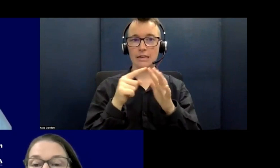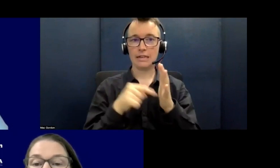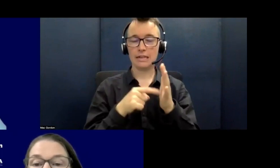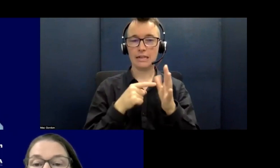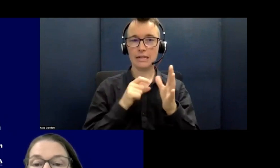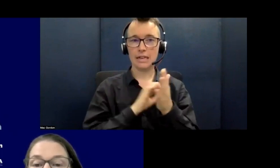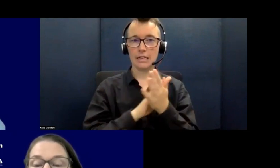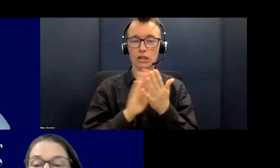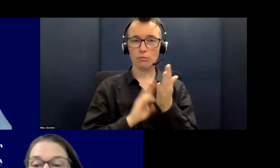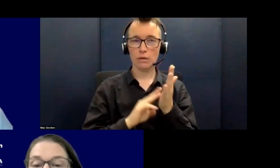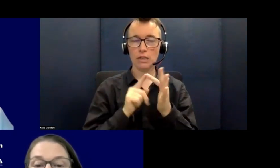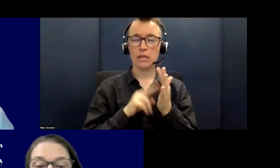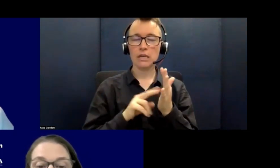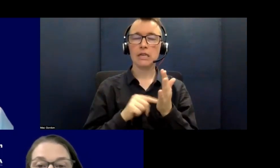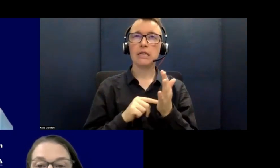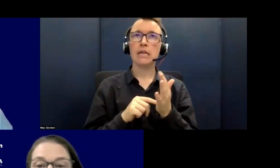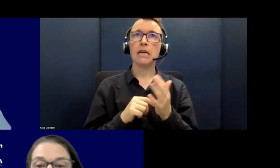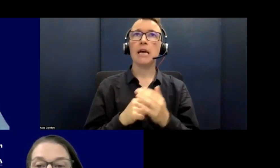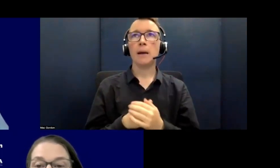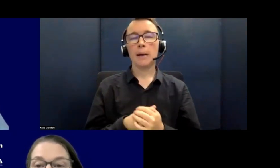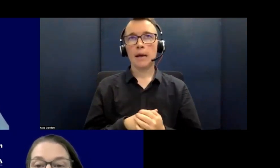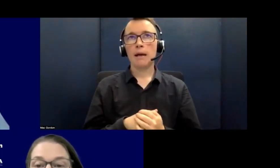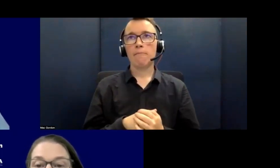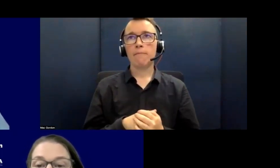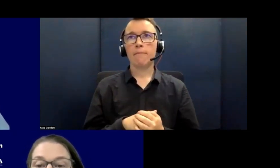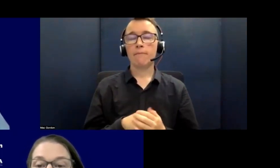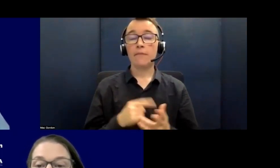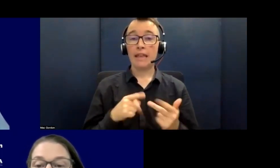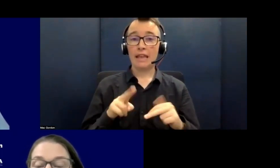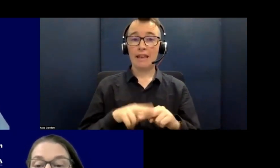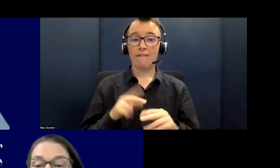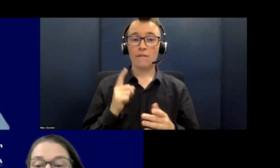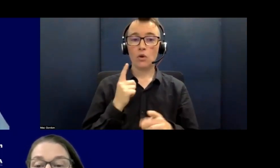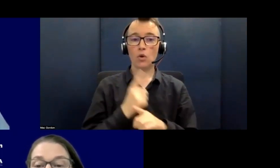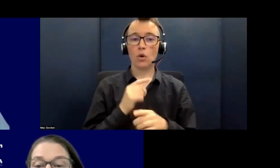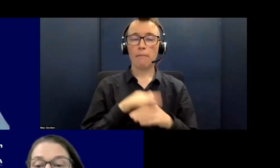when you're looking at light perception, what you kind of want to do is